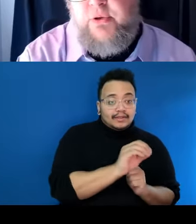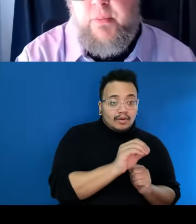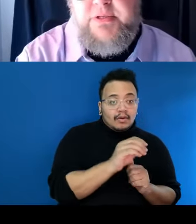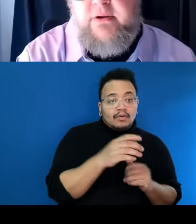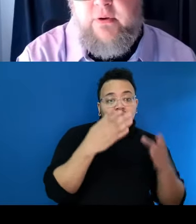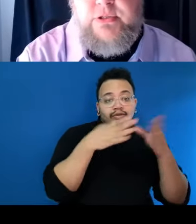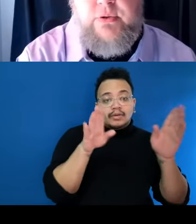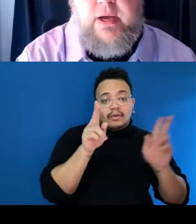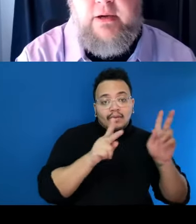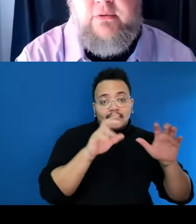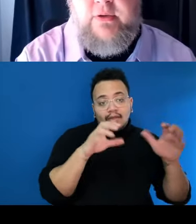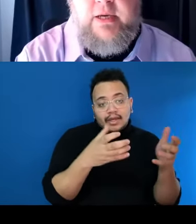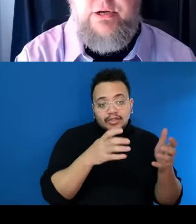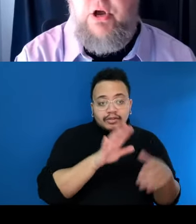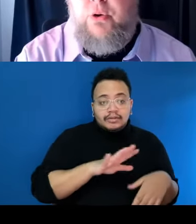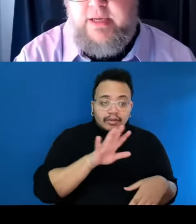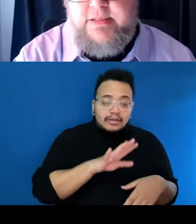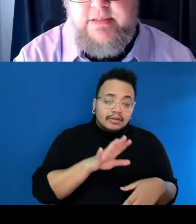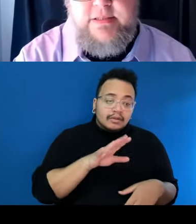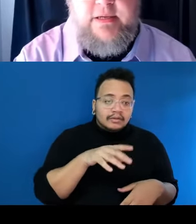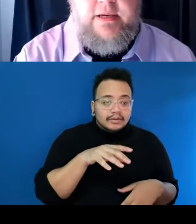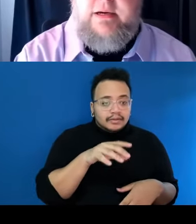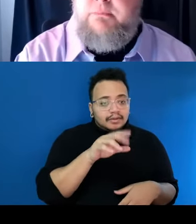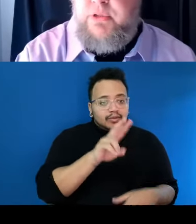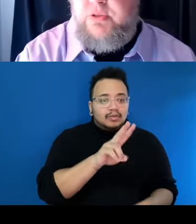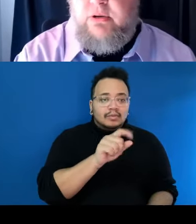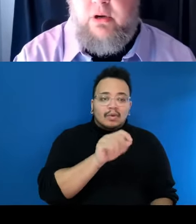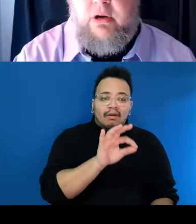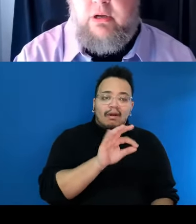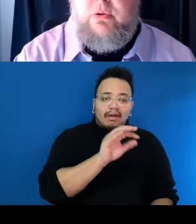two to 3% of folks who have no ACEs use alcohol